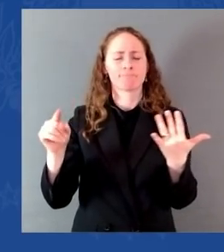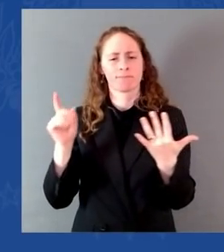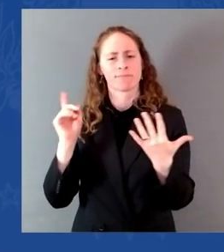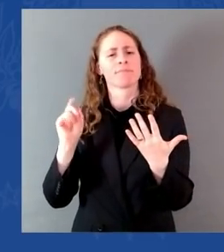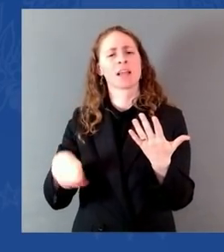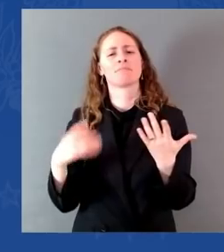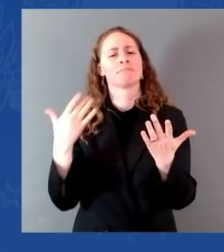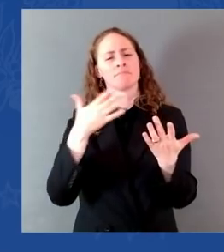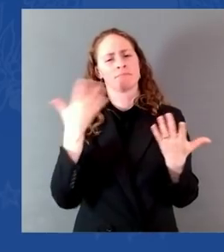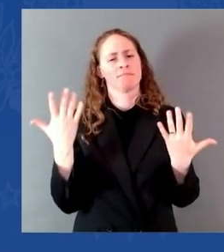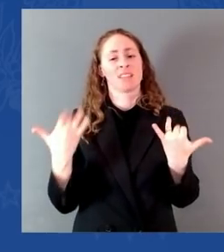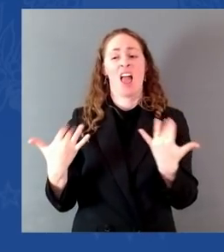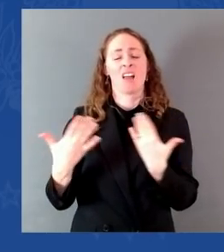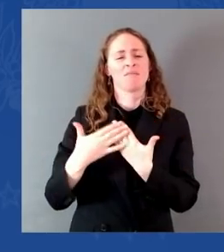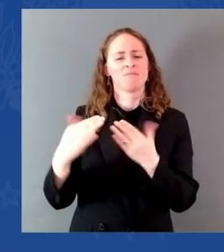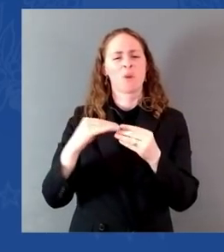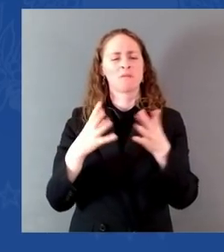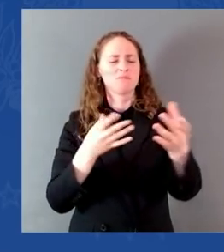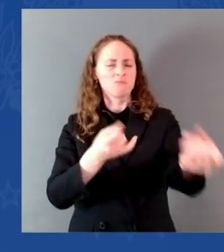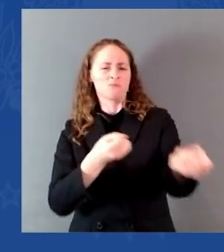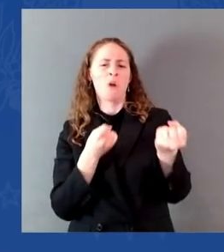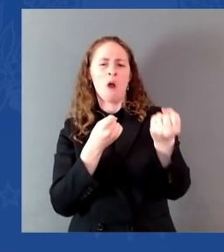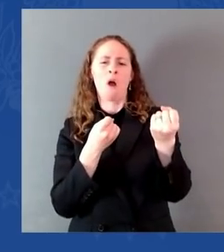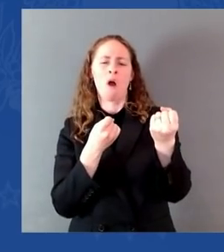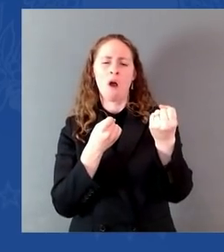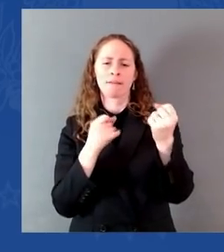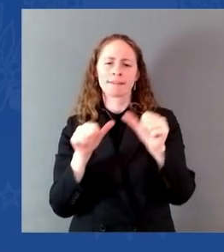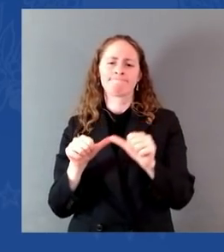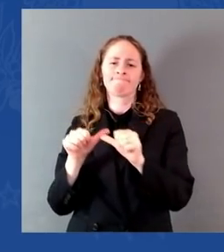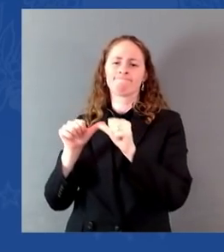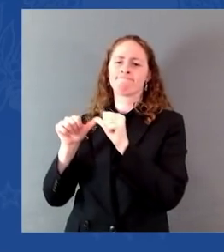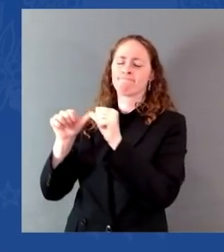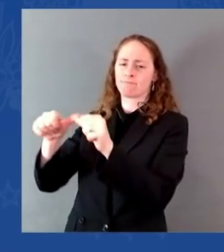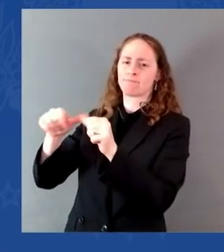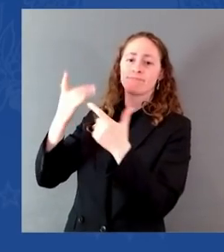Because, by the way, it used to be -- as the elected officials here can tell you --